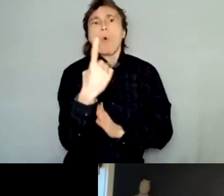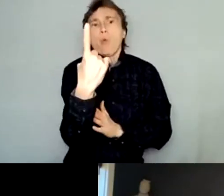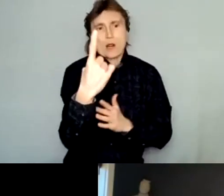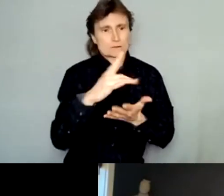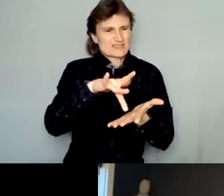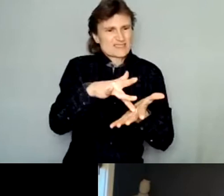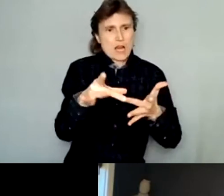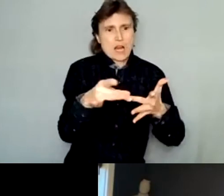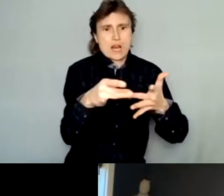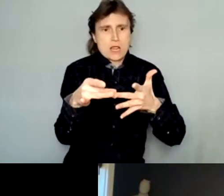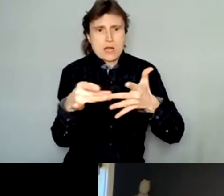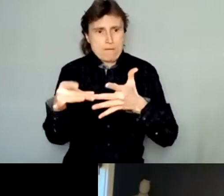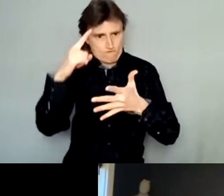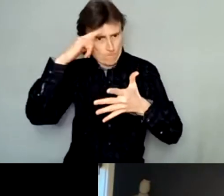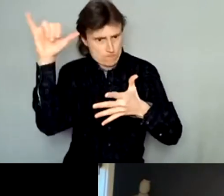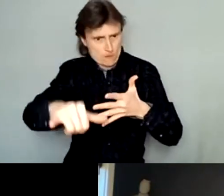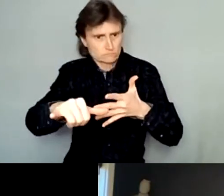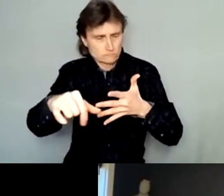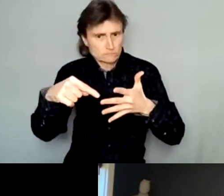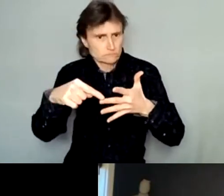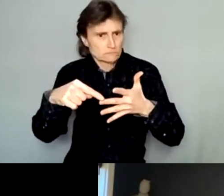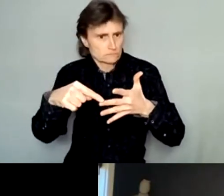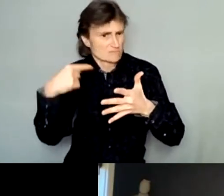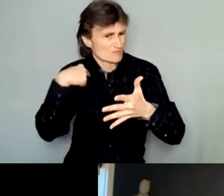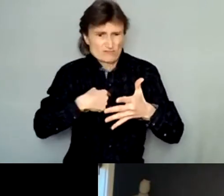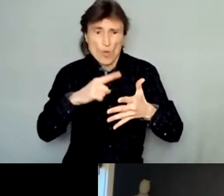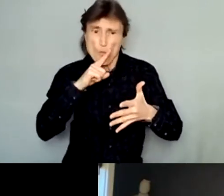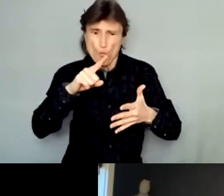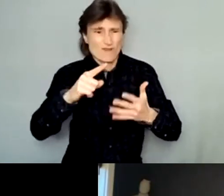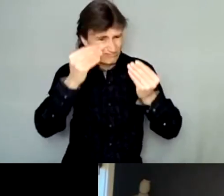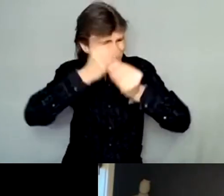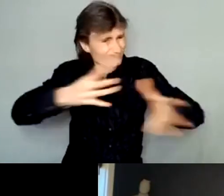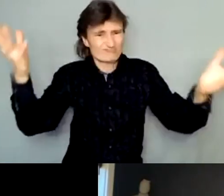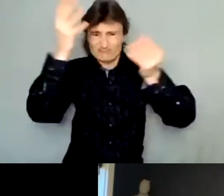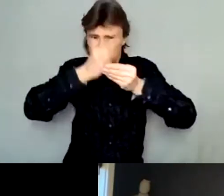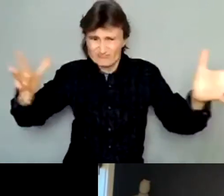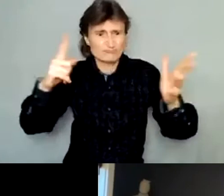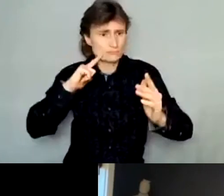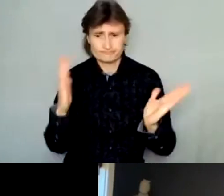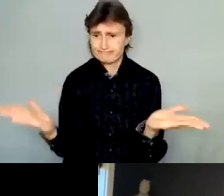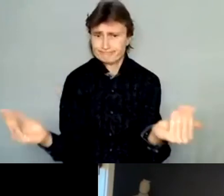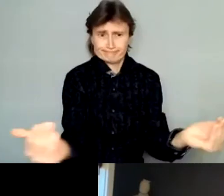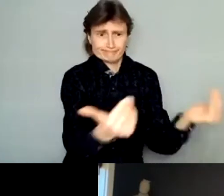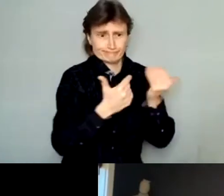as often as we can, from every corner that we can, whenever we can.